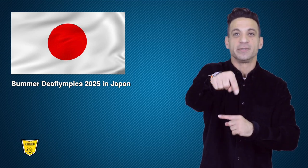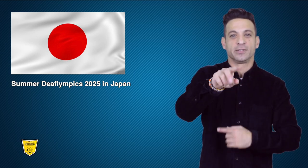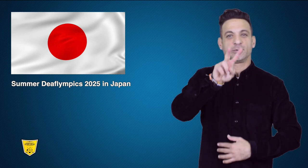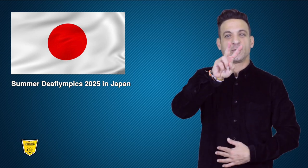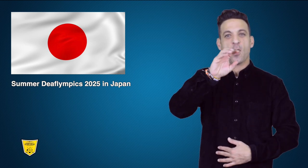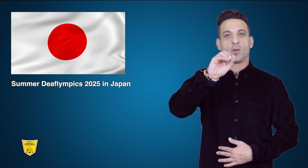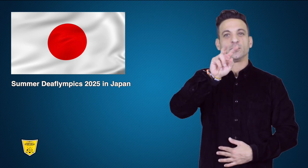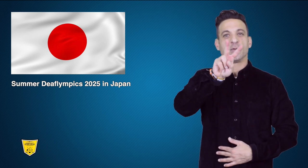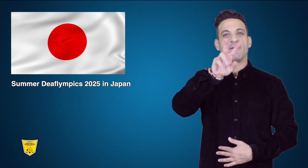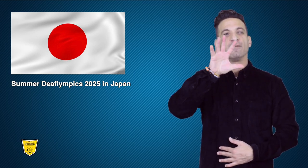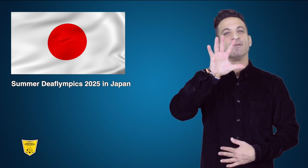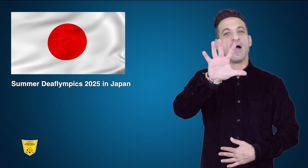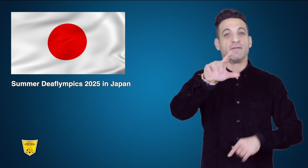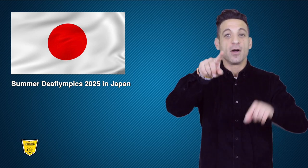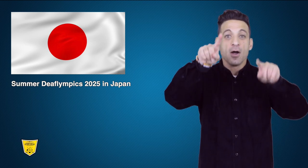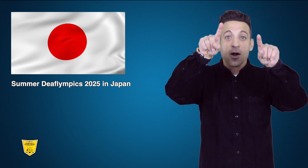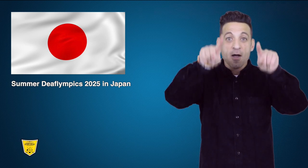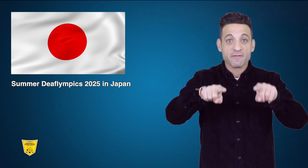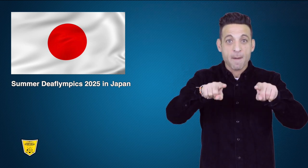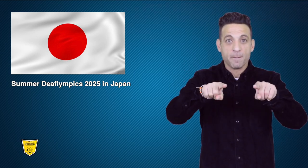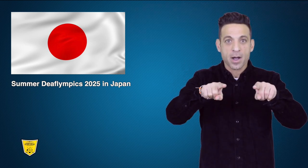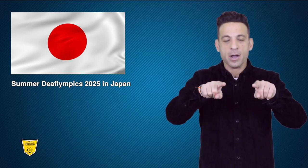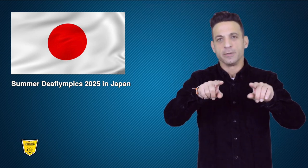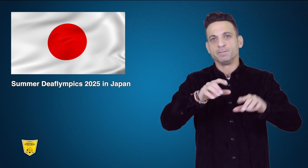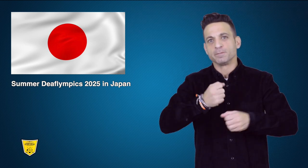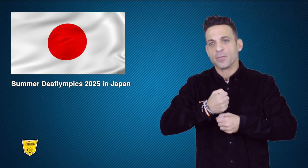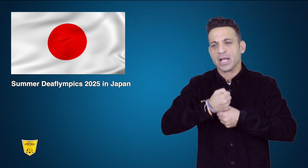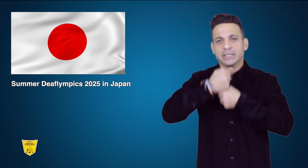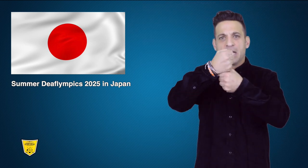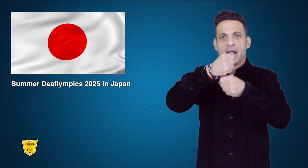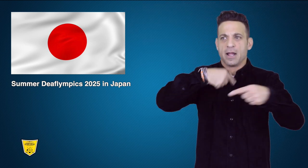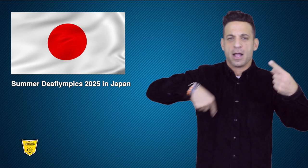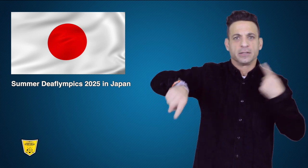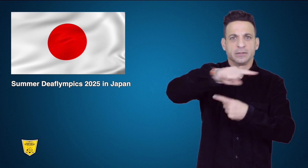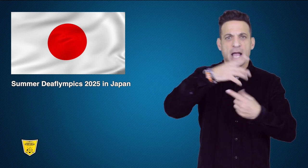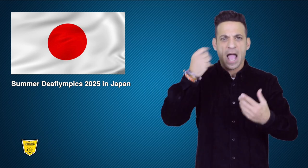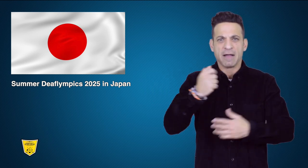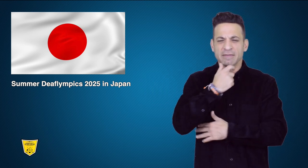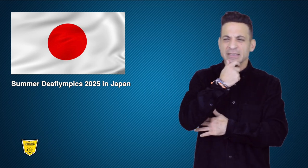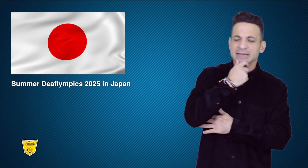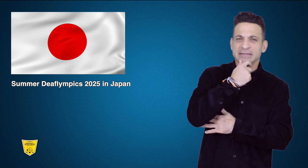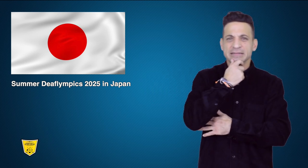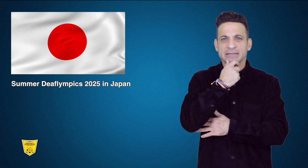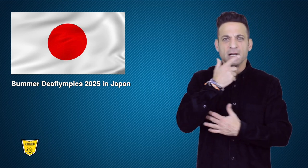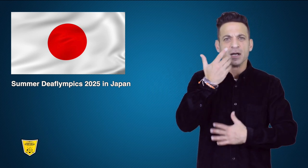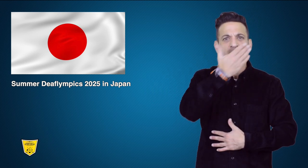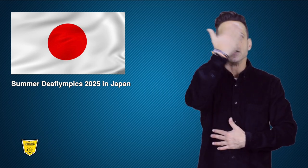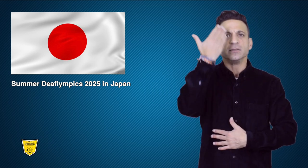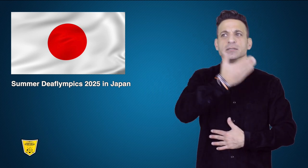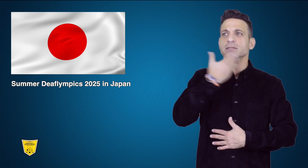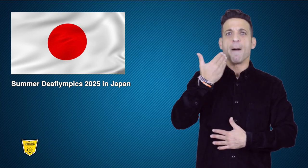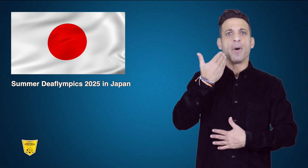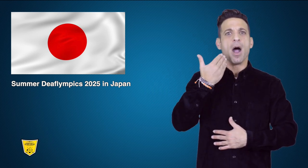Summer Deaflympics November, 2025. Some delegates raised concern